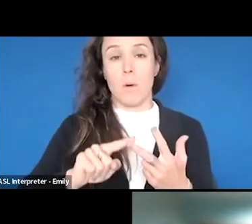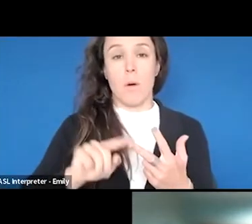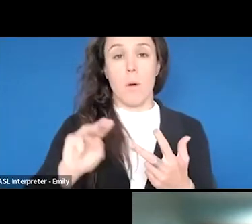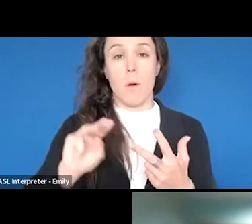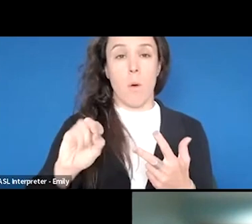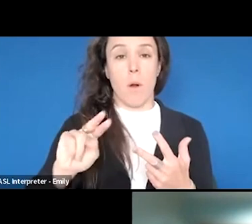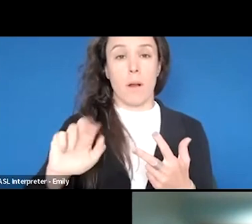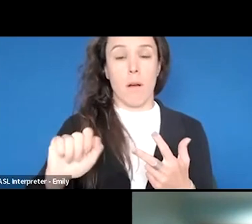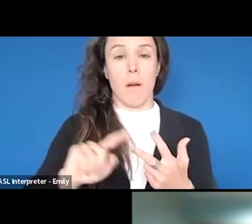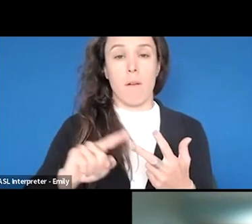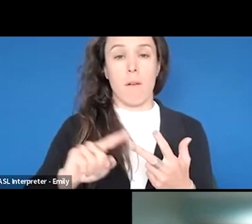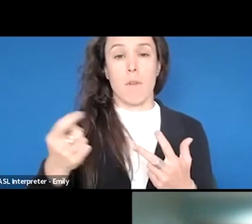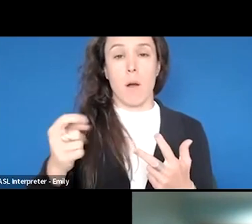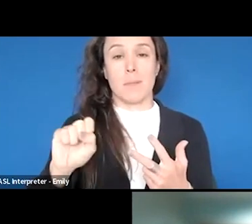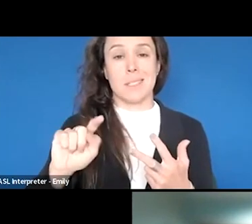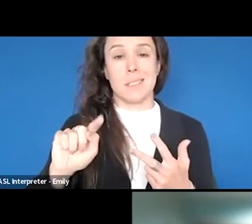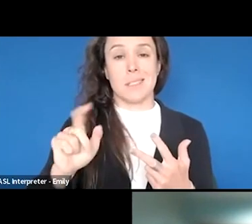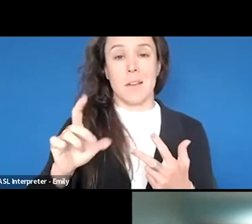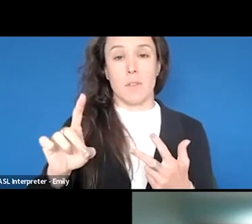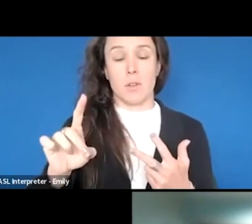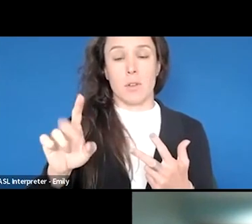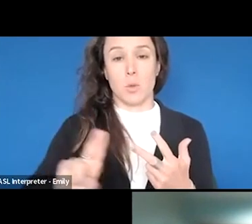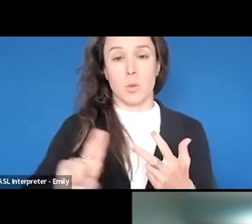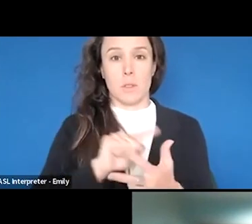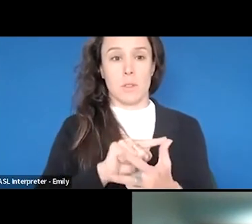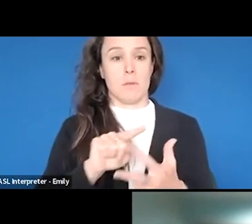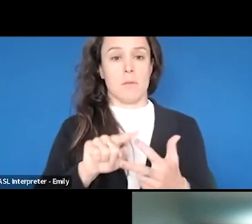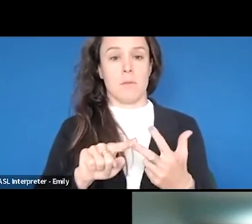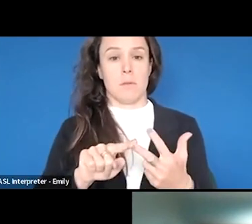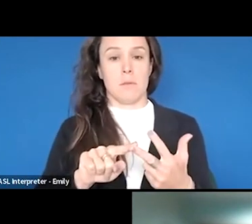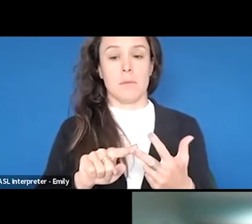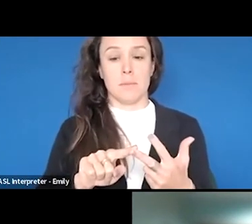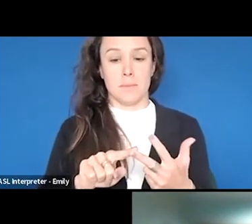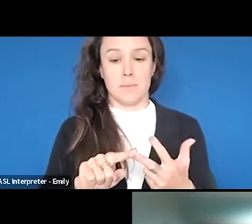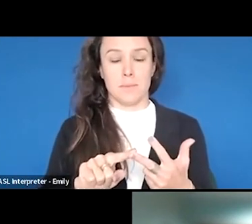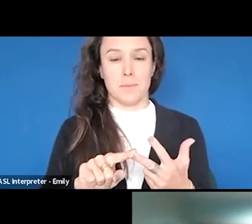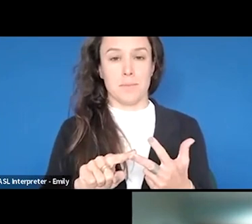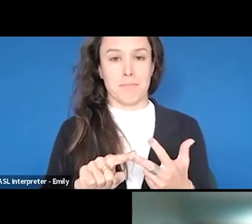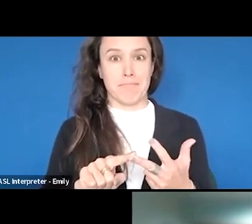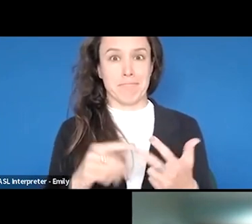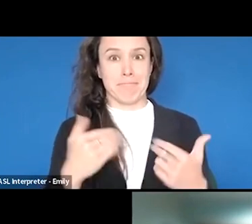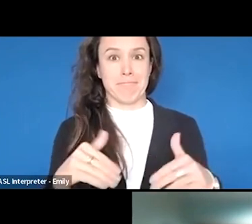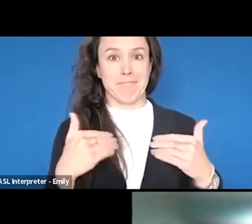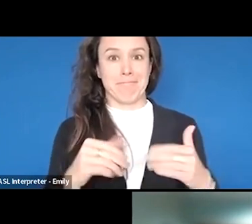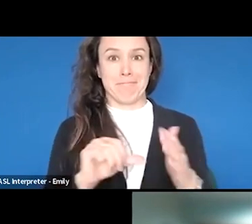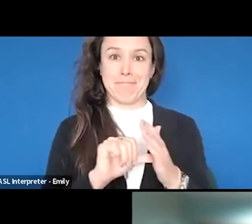Three places that I find very attractive, especially for this